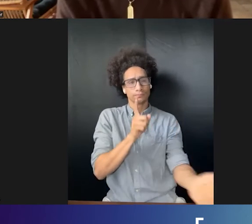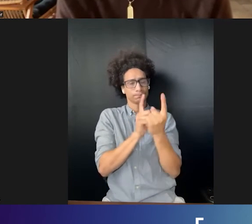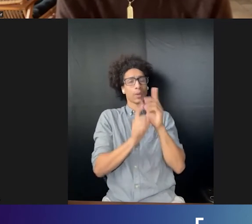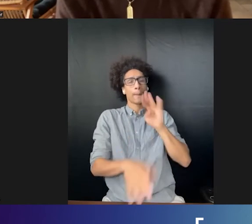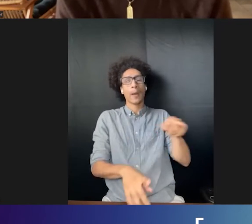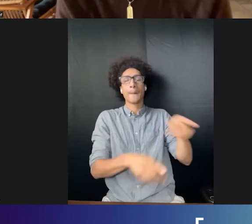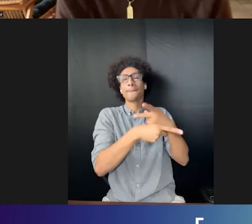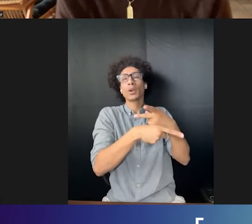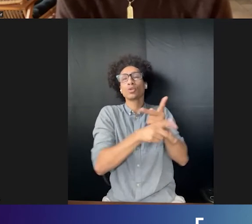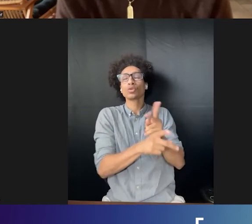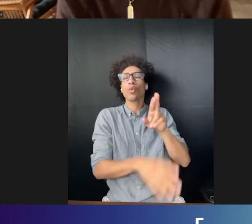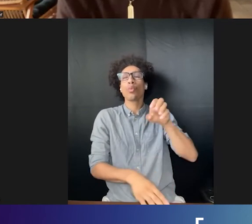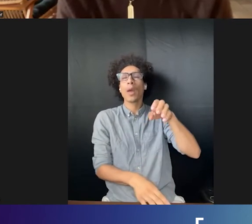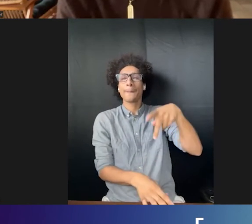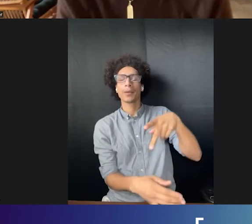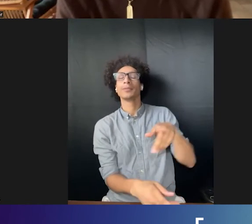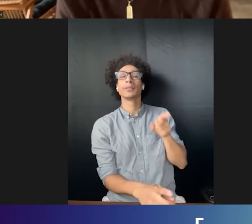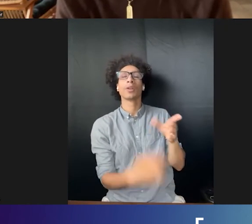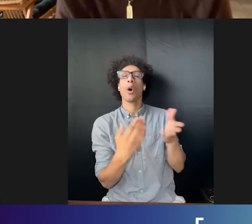rep is like a domestic version of a sales agent,